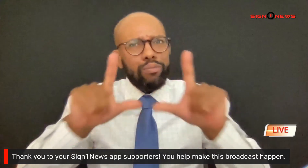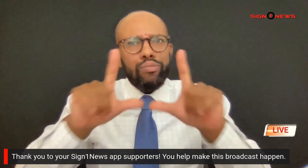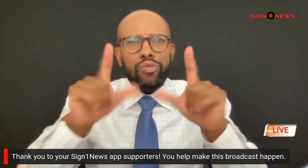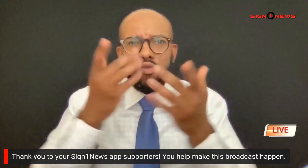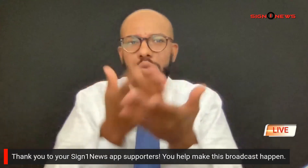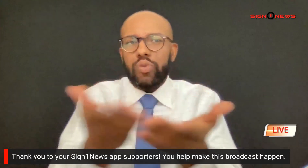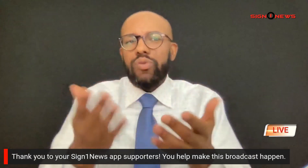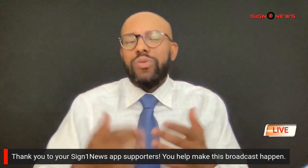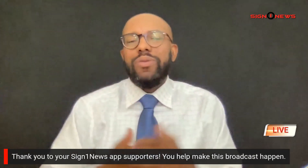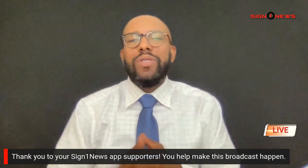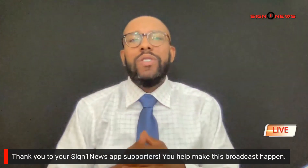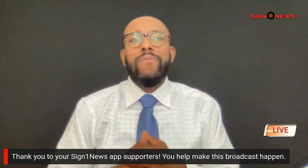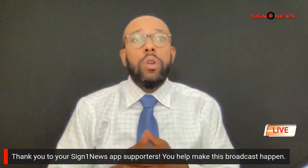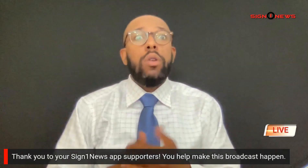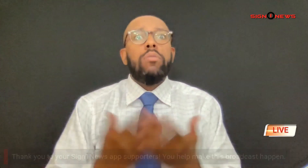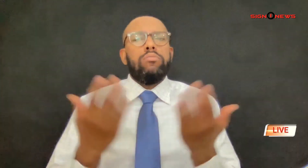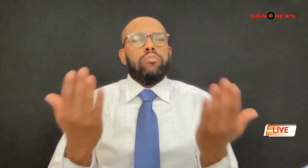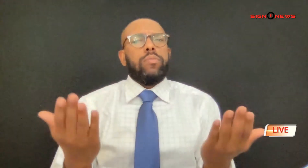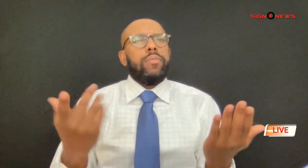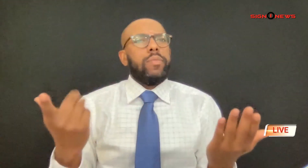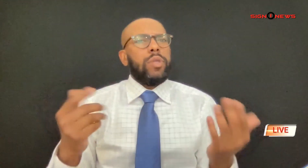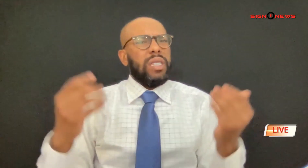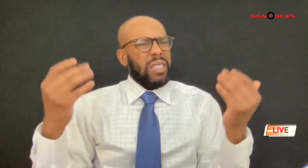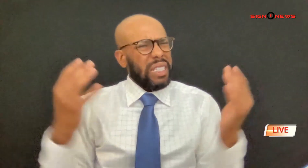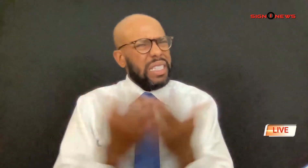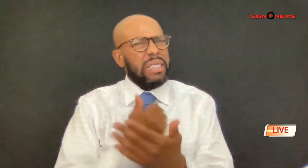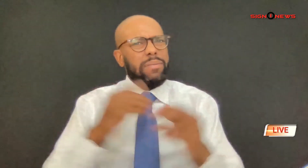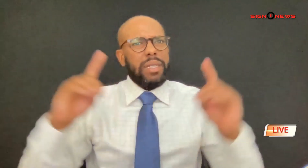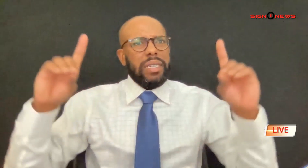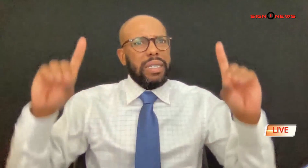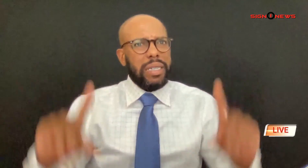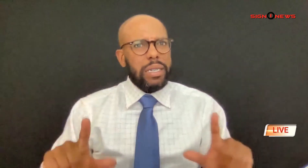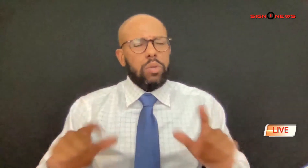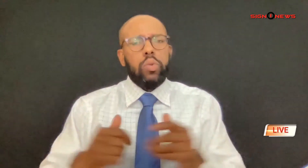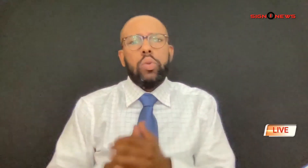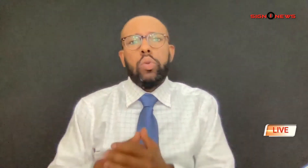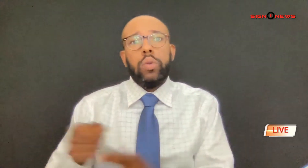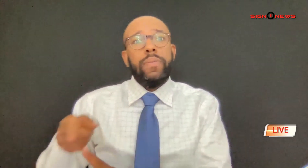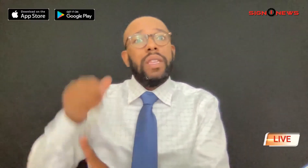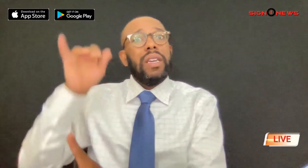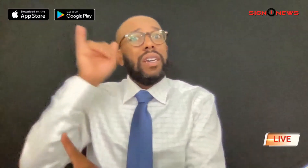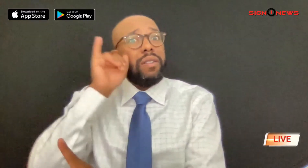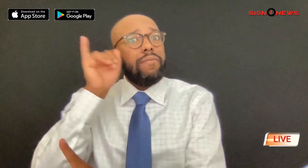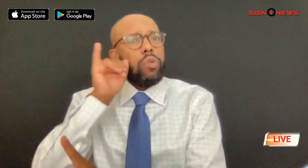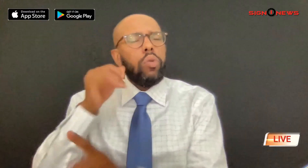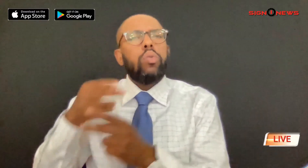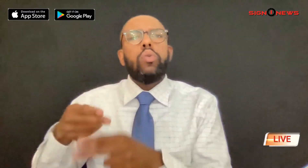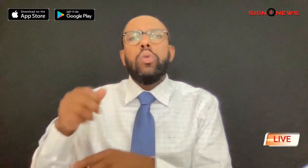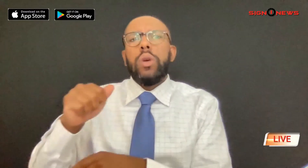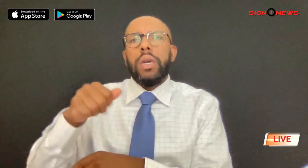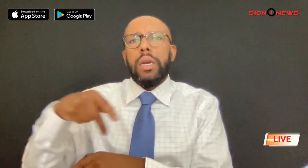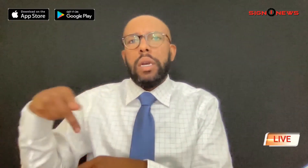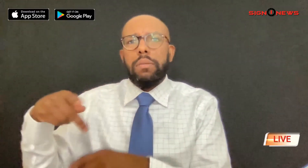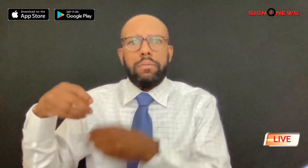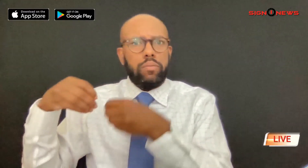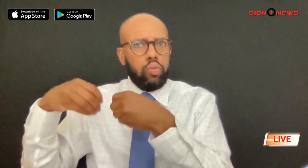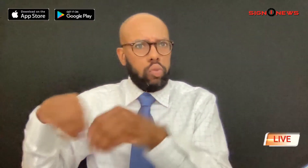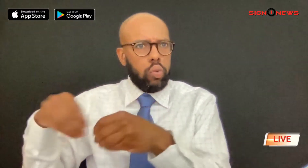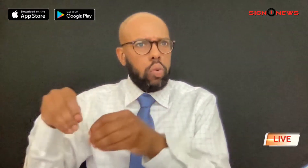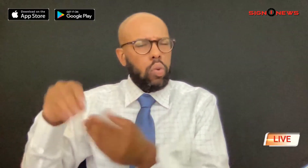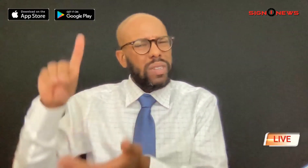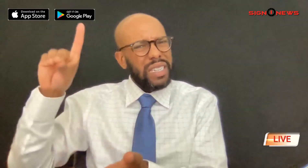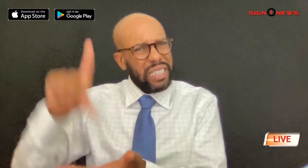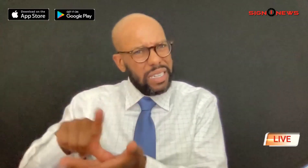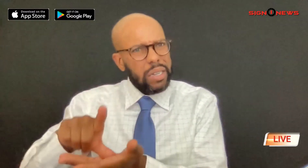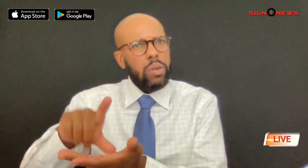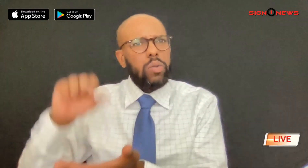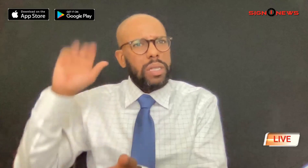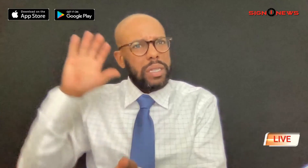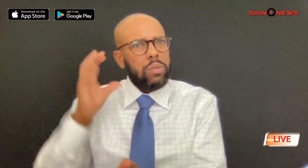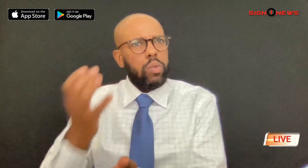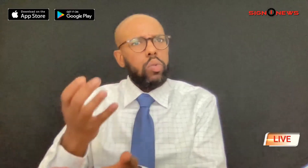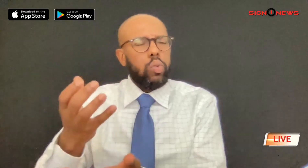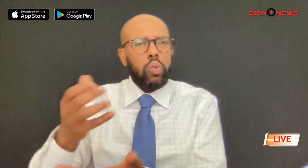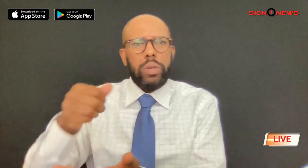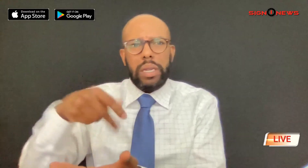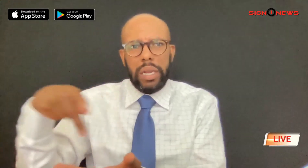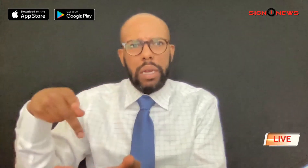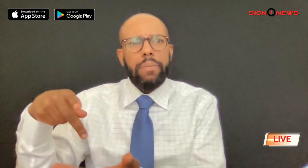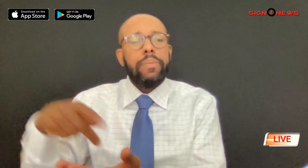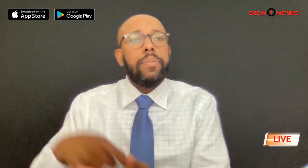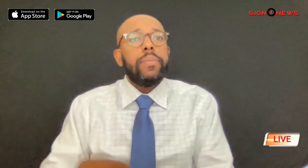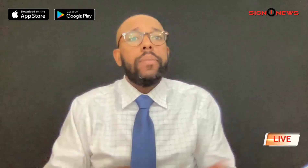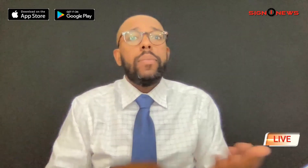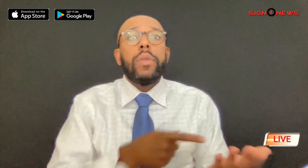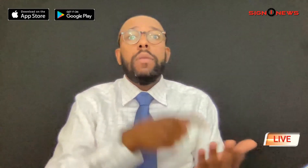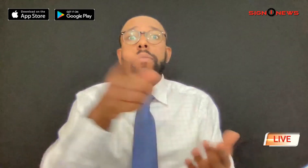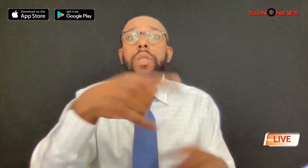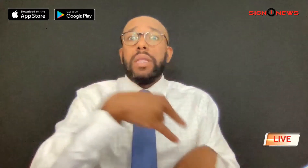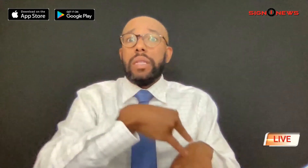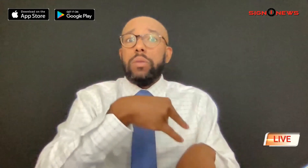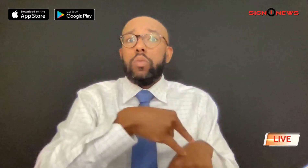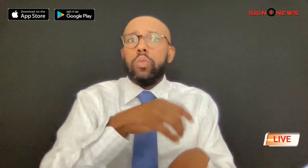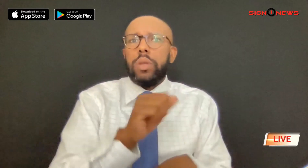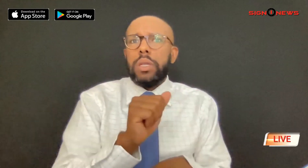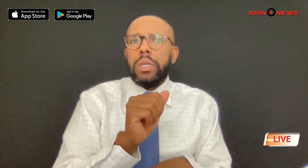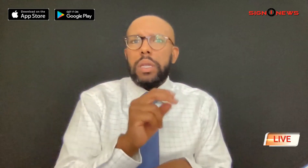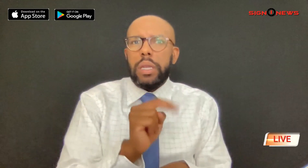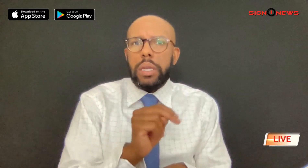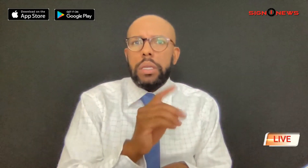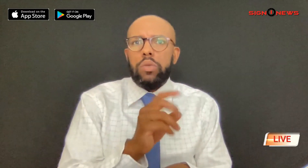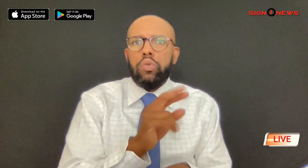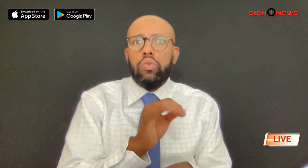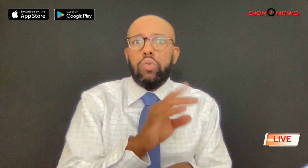A big thank you to our Sign1News app supporters You help make this broadcast happen